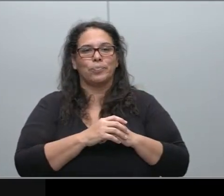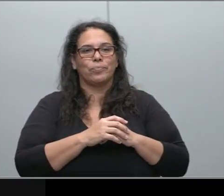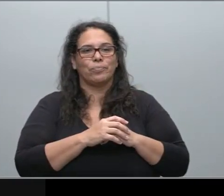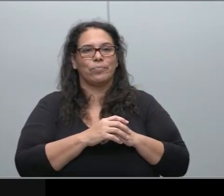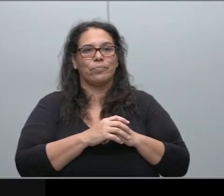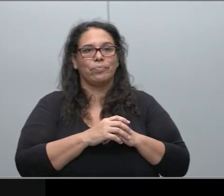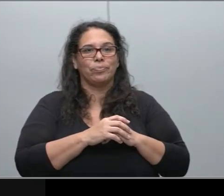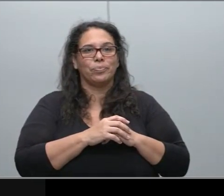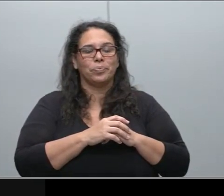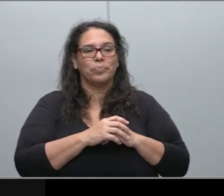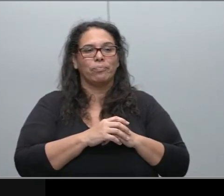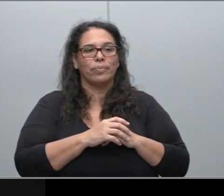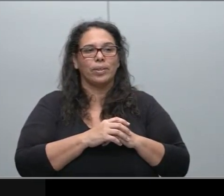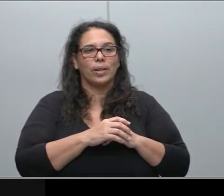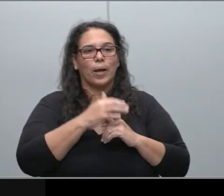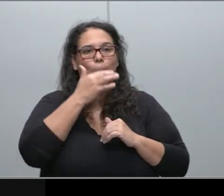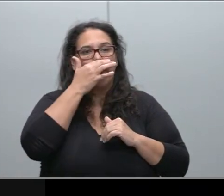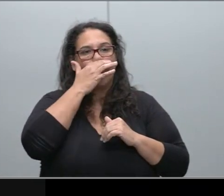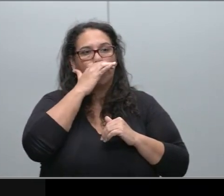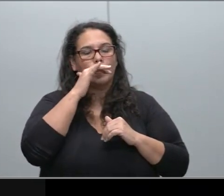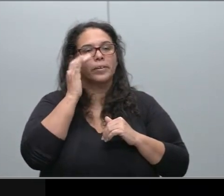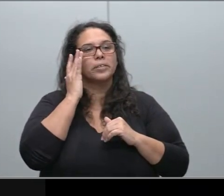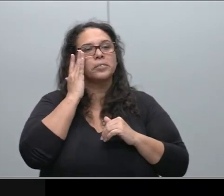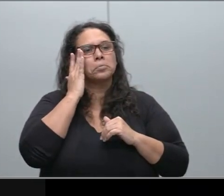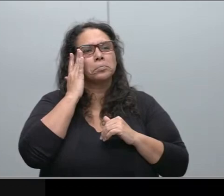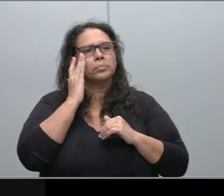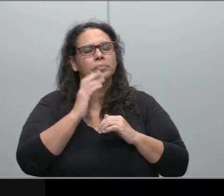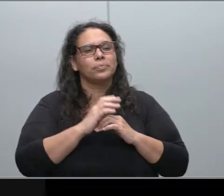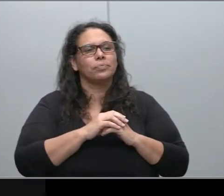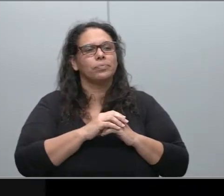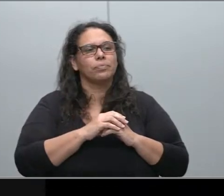and using their voice to inform our work.